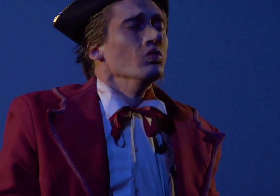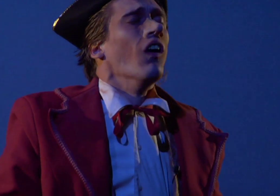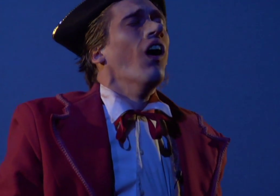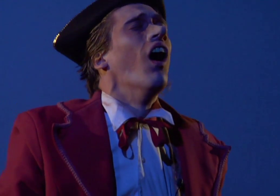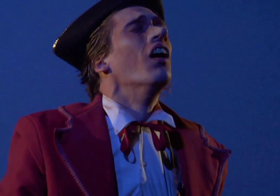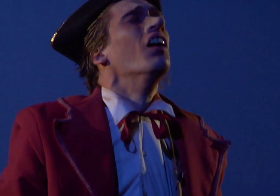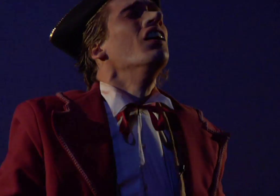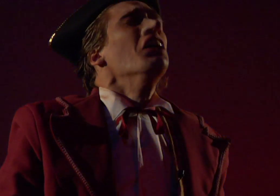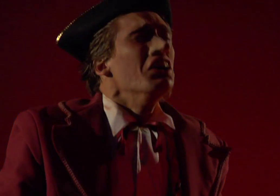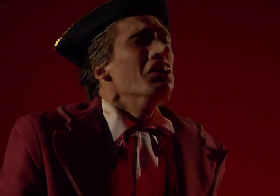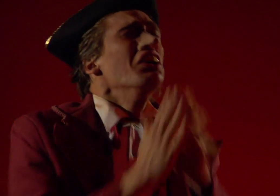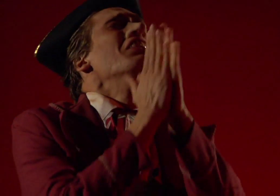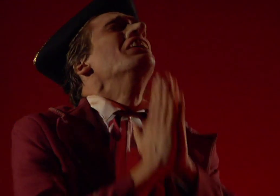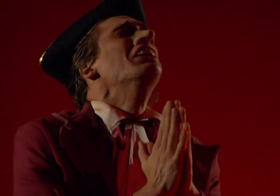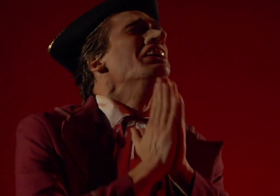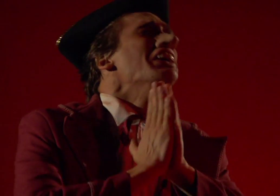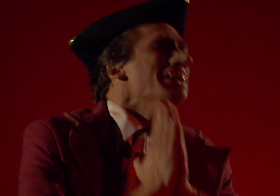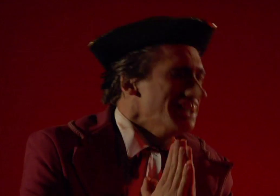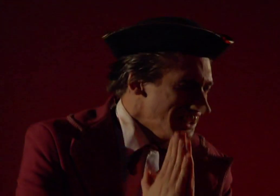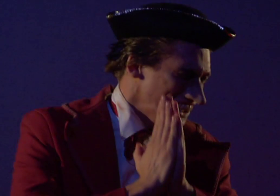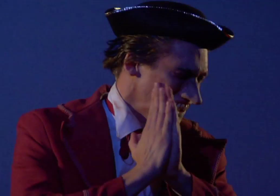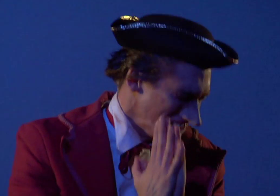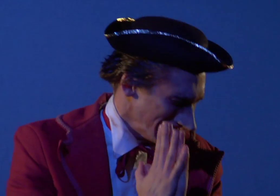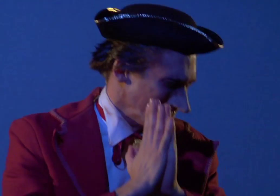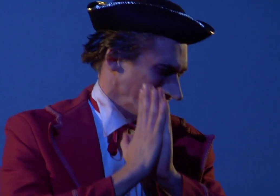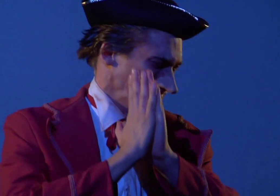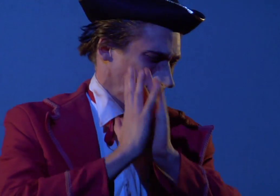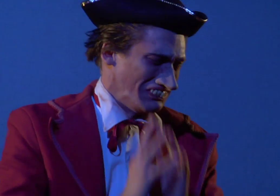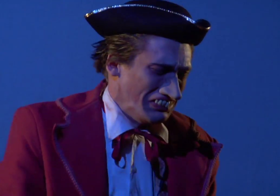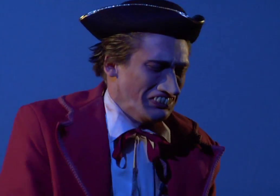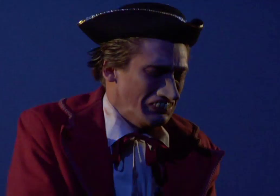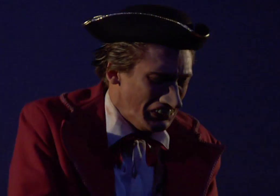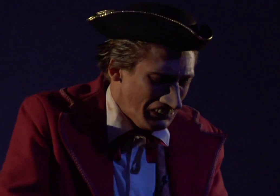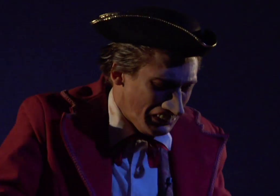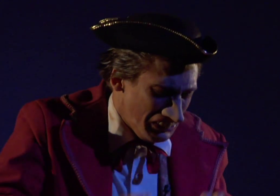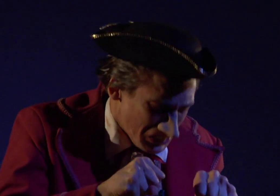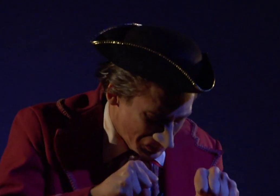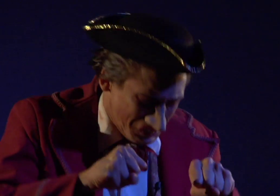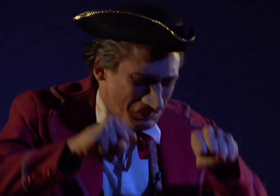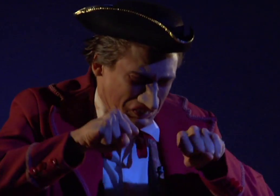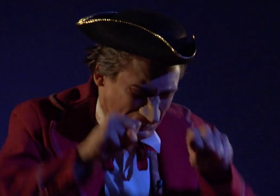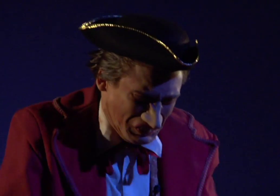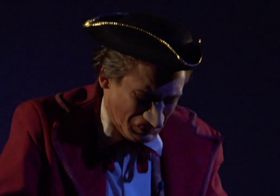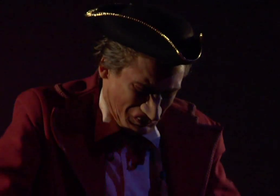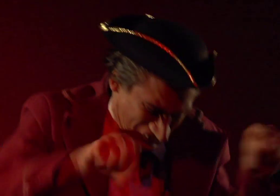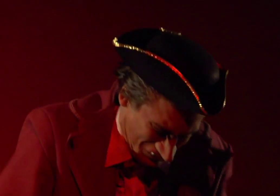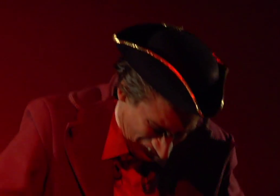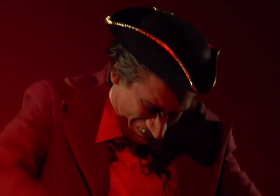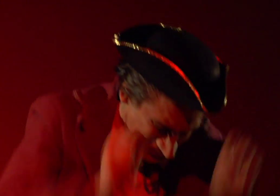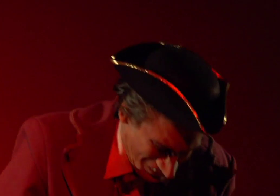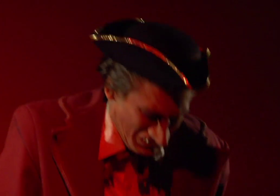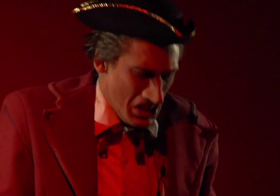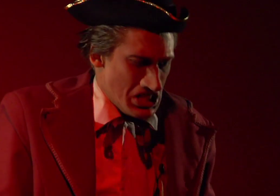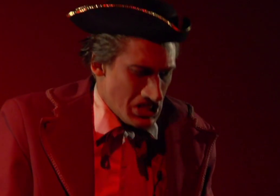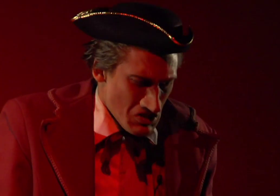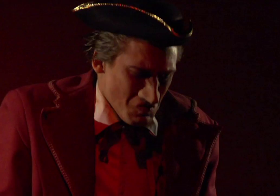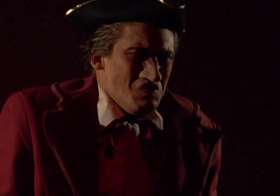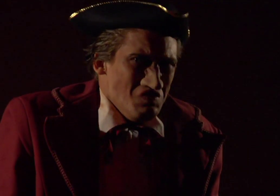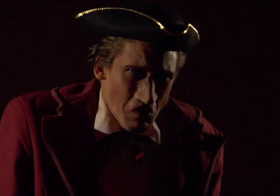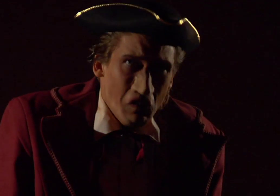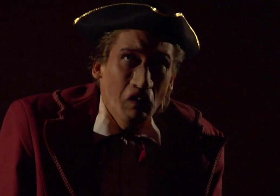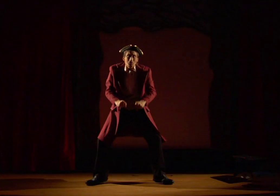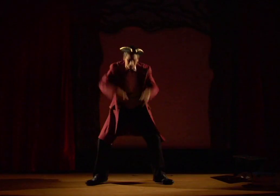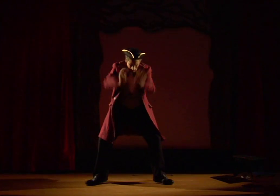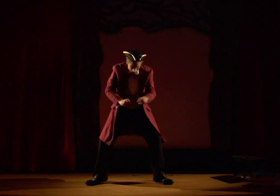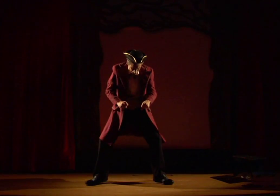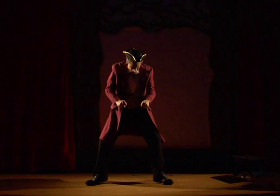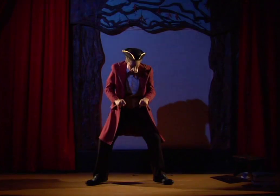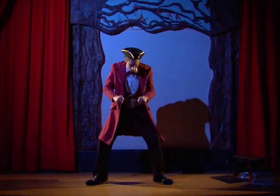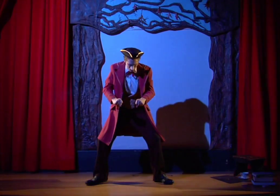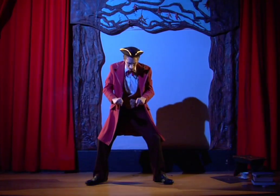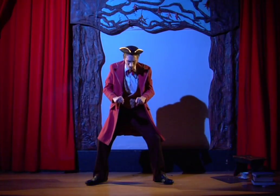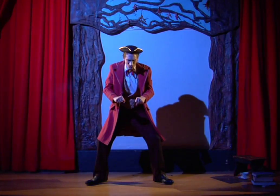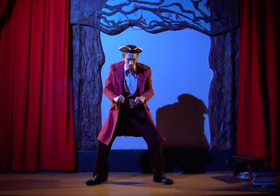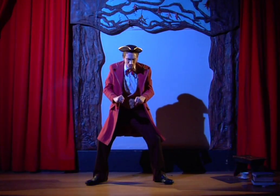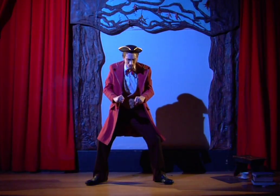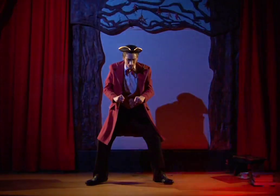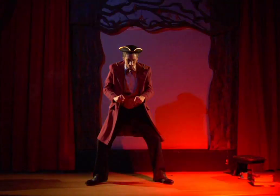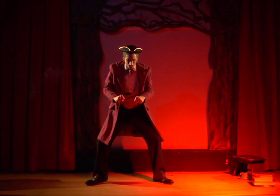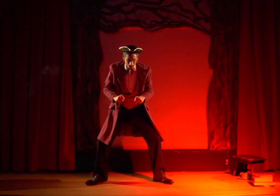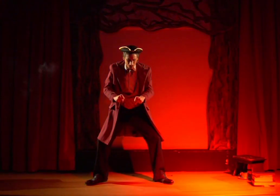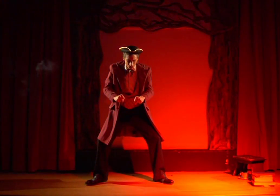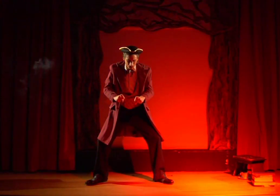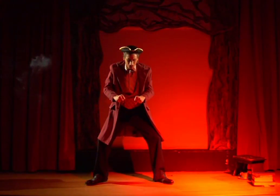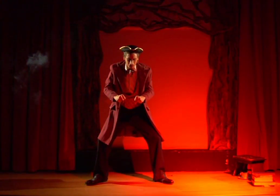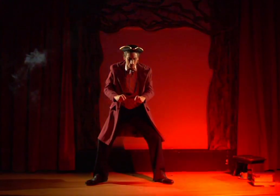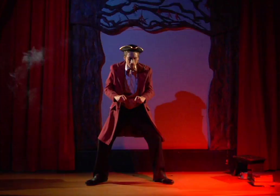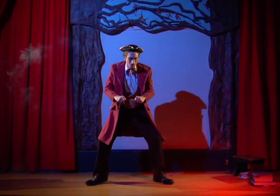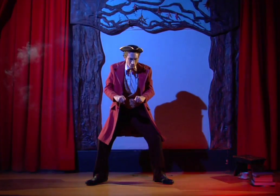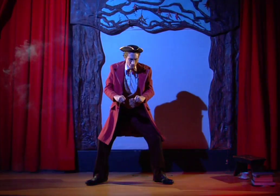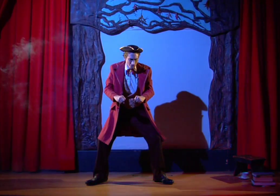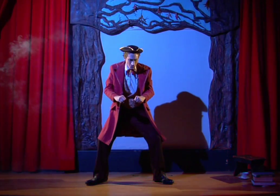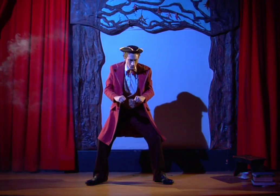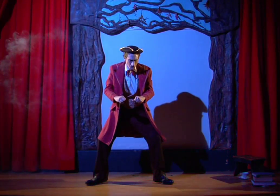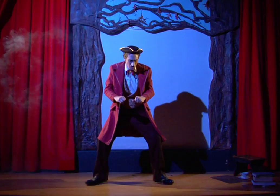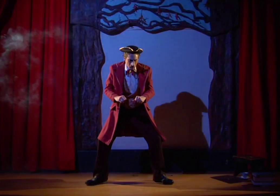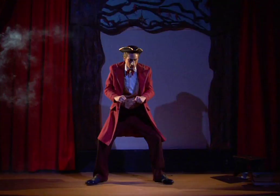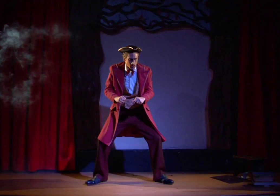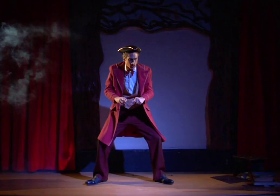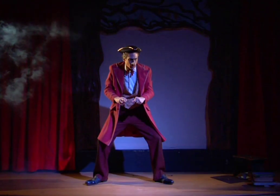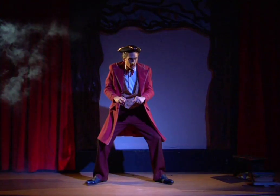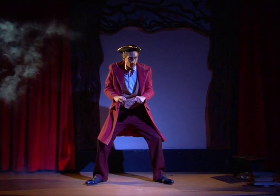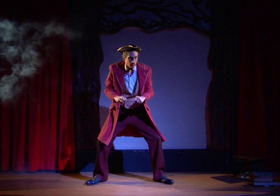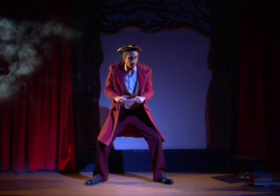(A sound of hoof beats is heard, and increases.)